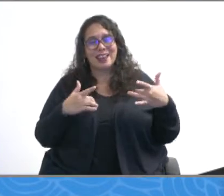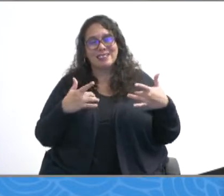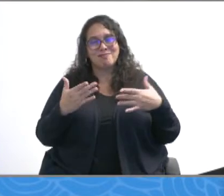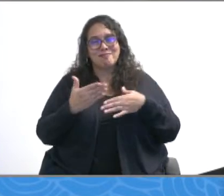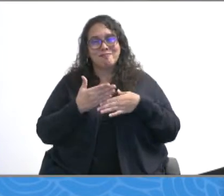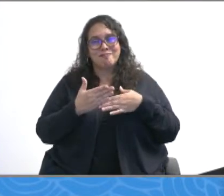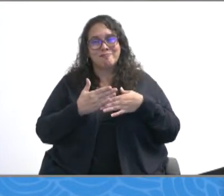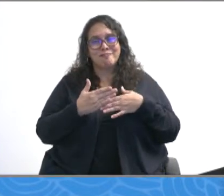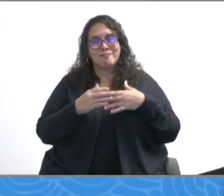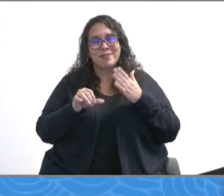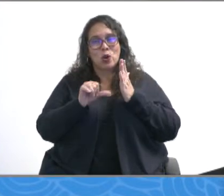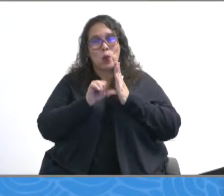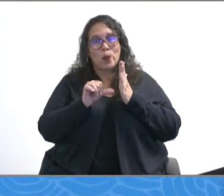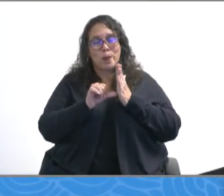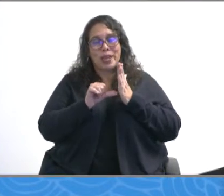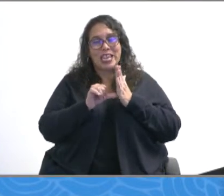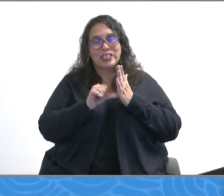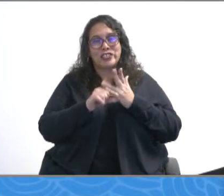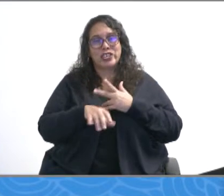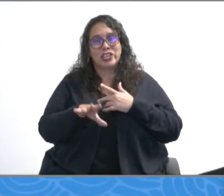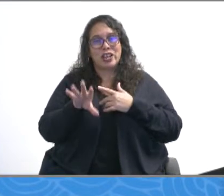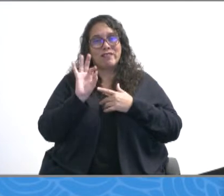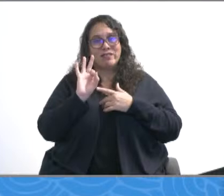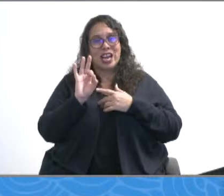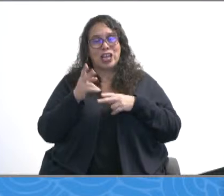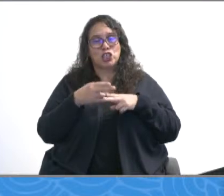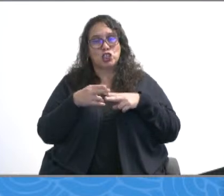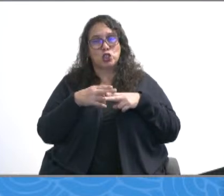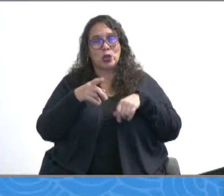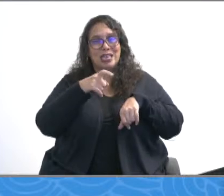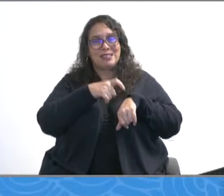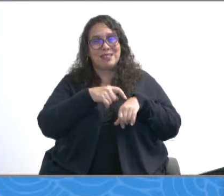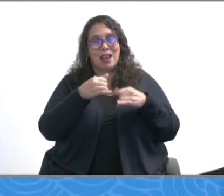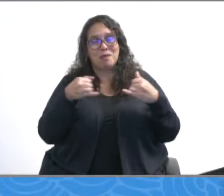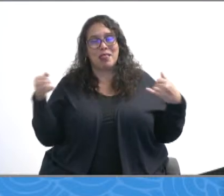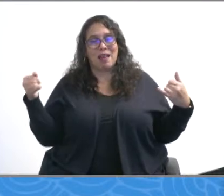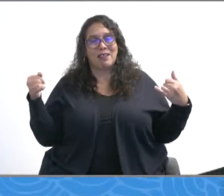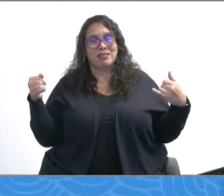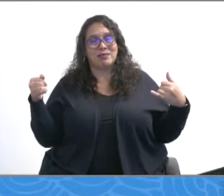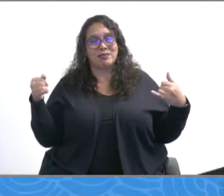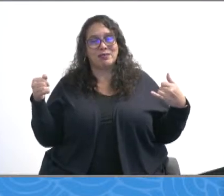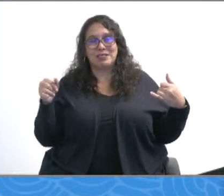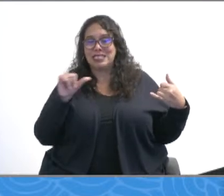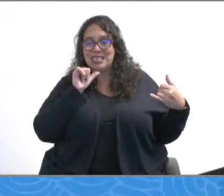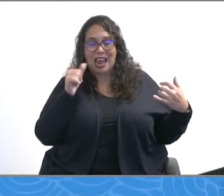you will be able to find, very soon, our timeline, our timelines that the public knows.